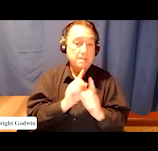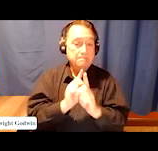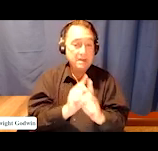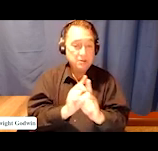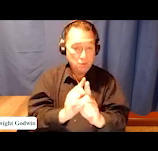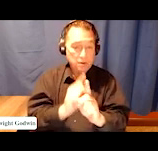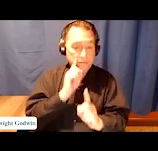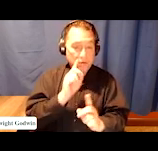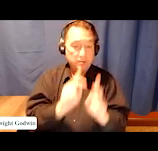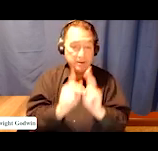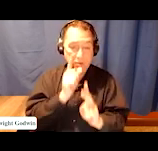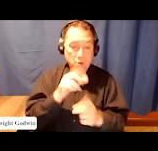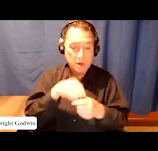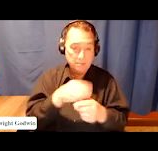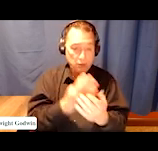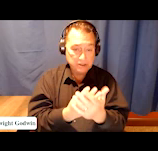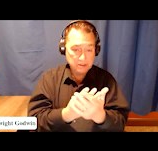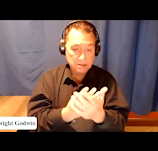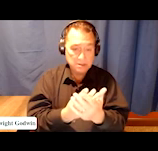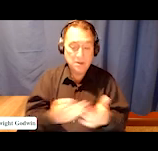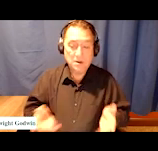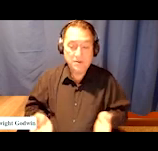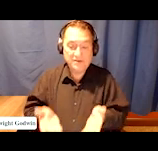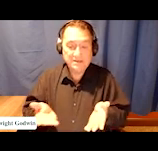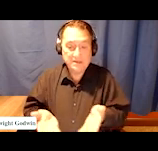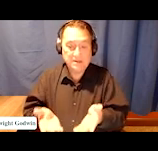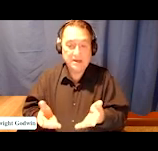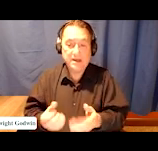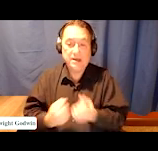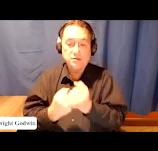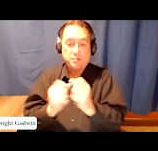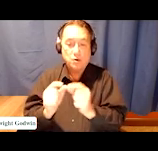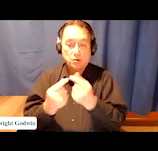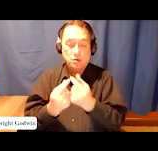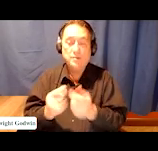who are incarcerated, facilitating support groups, and otherwise supporting people with